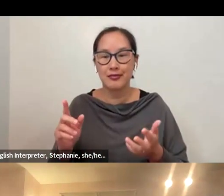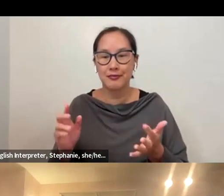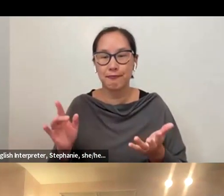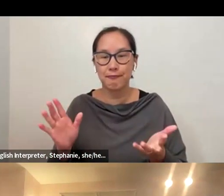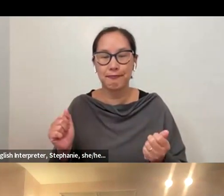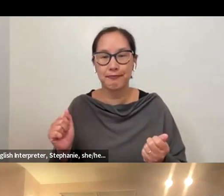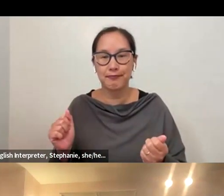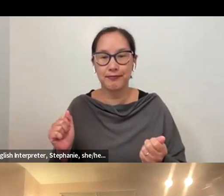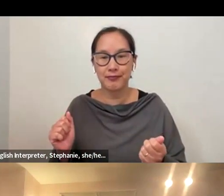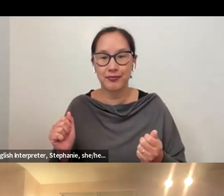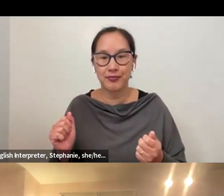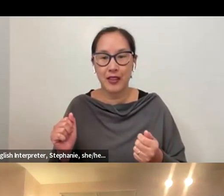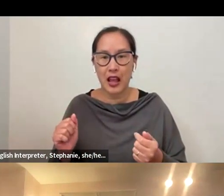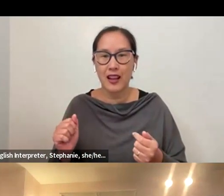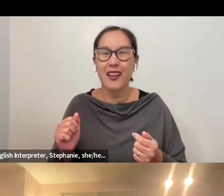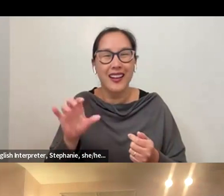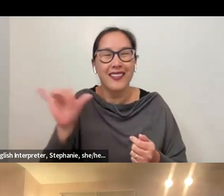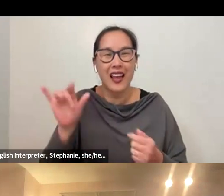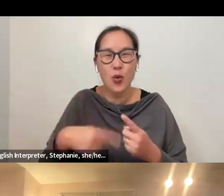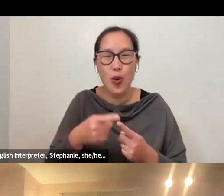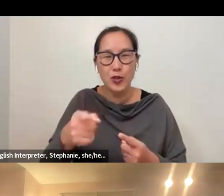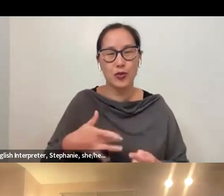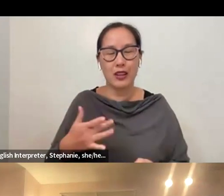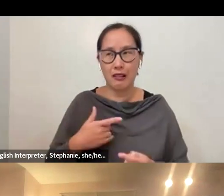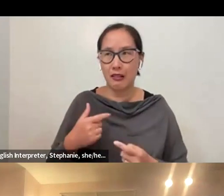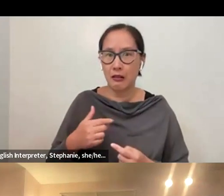oh, am I being a burden on my partner and that kind of inner turmoil